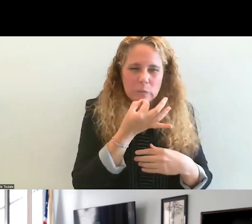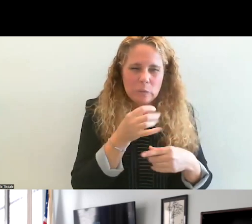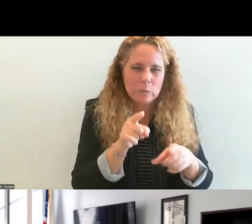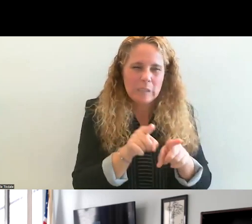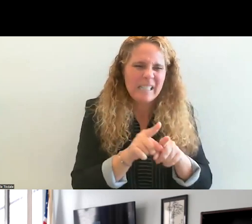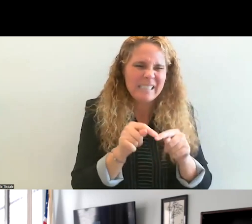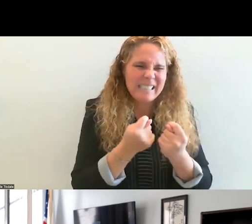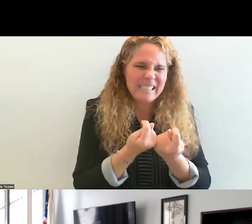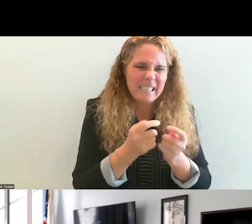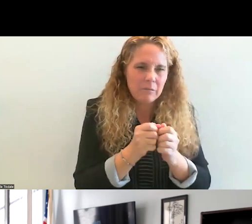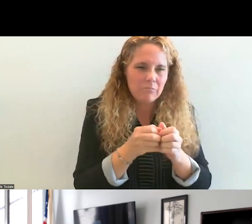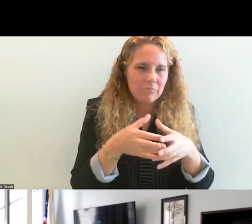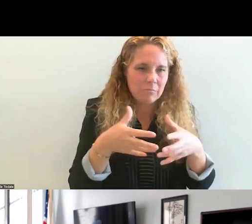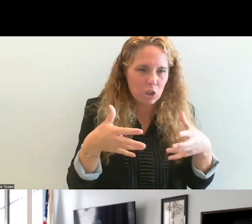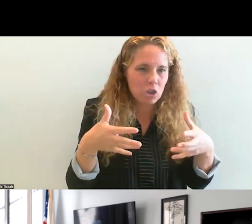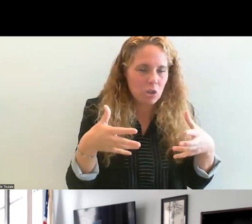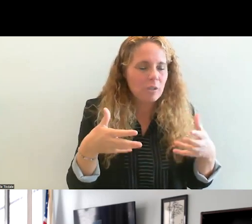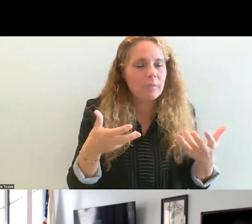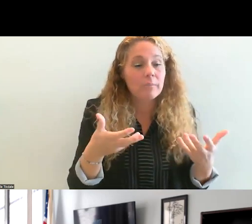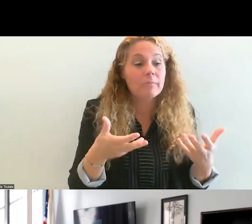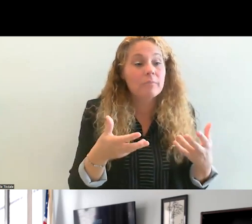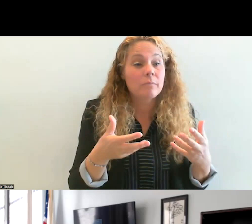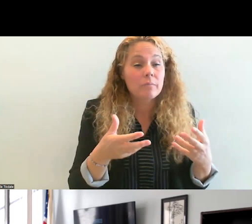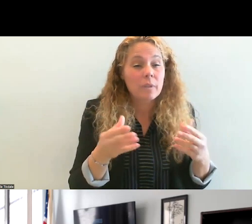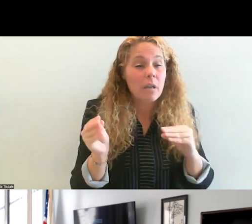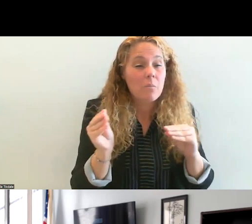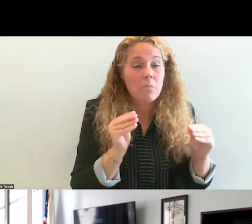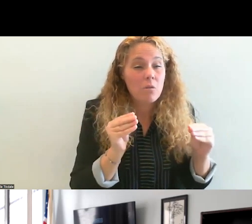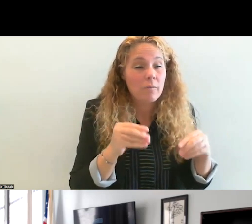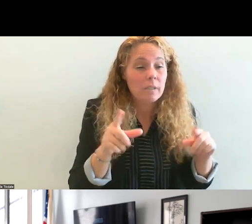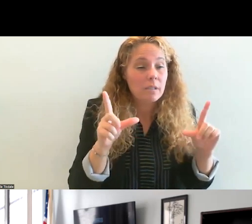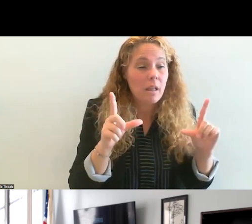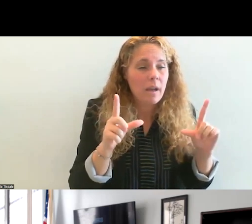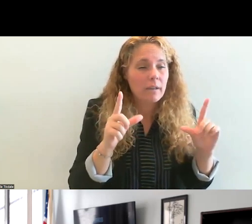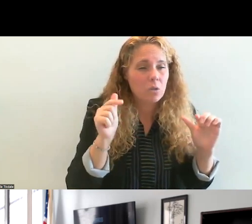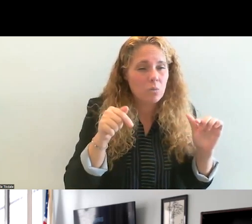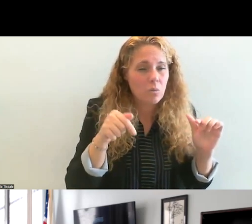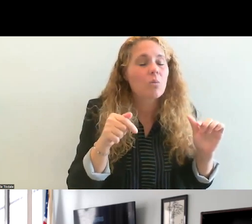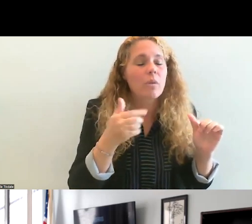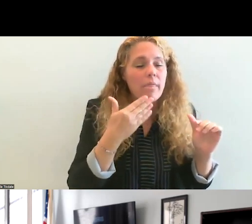IF YOU COULD MOVE THE SLIDE, PLEASE. THANK YOU.